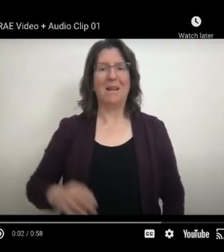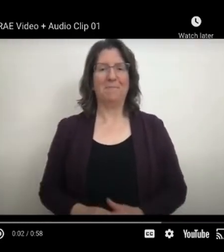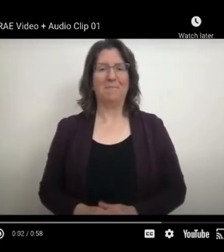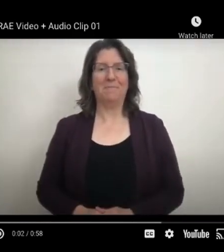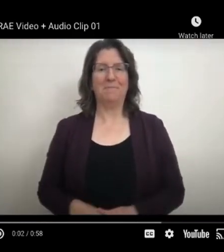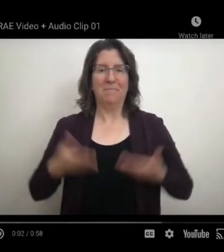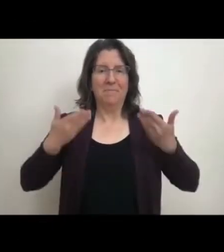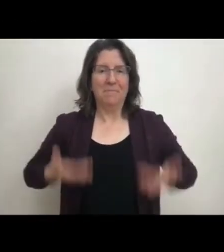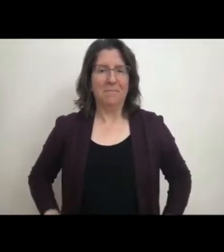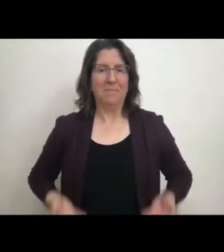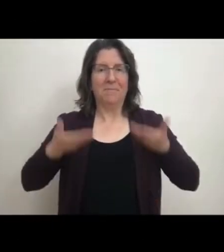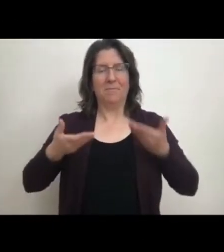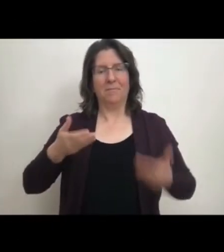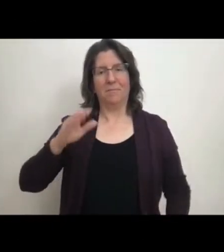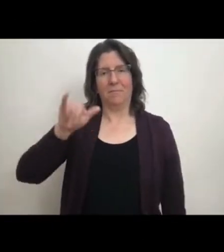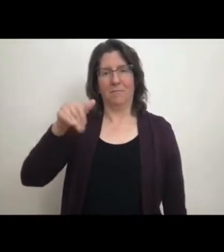Hello!